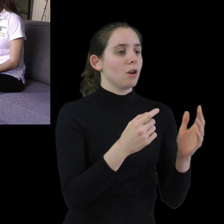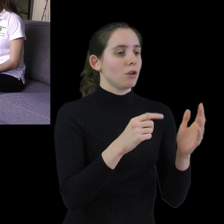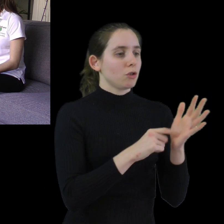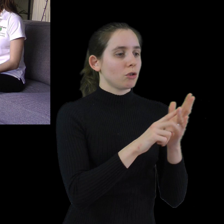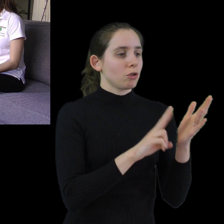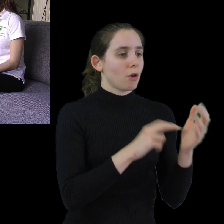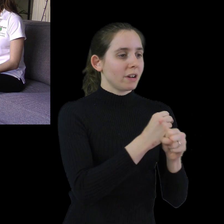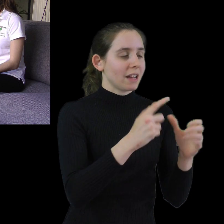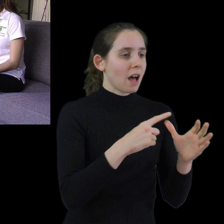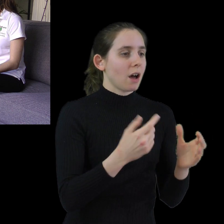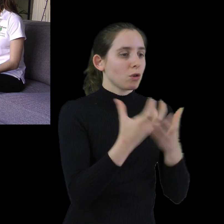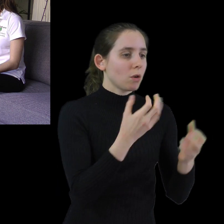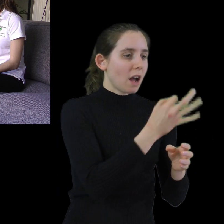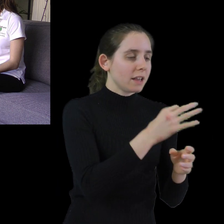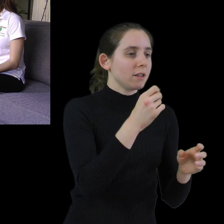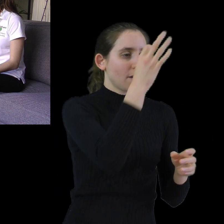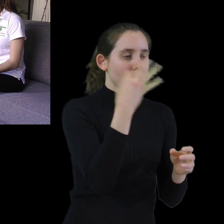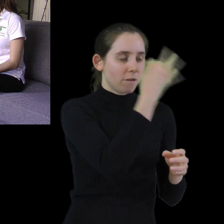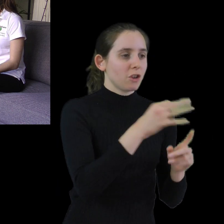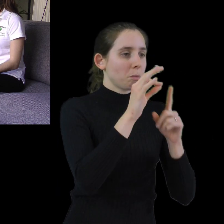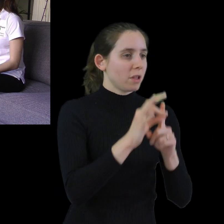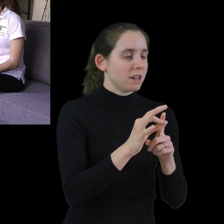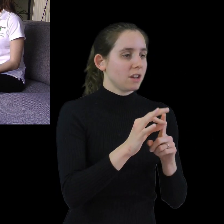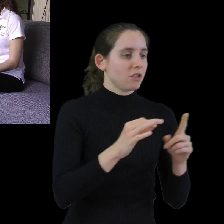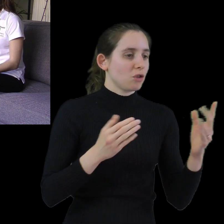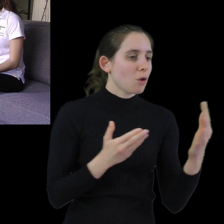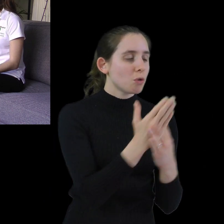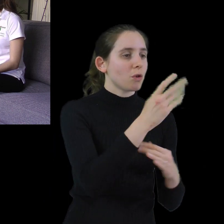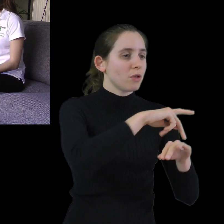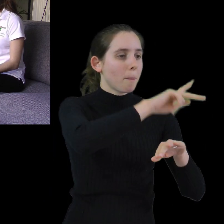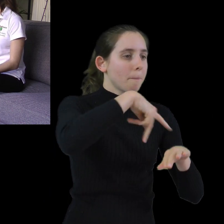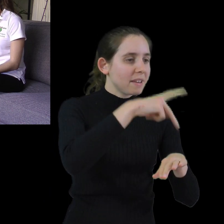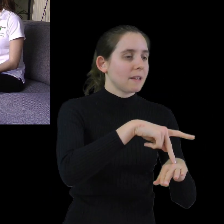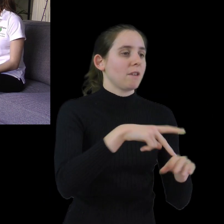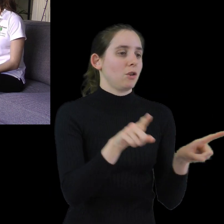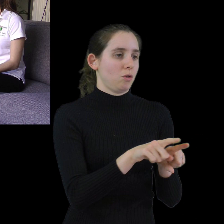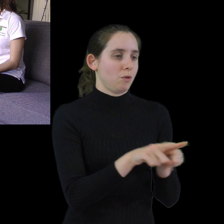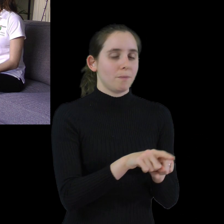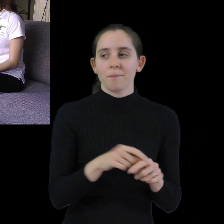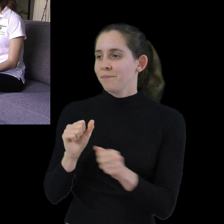French Polynesia, so it's right through the Pacific as well. Kimberley: Excellent.